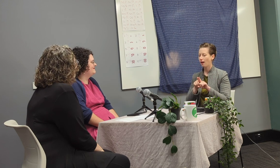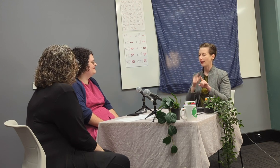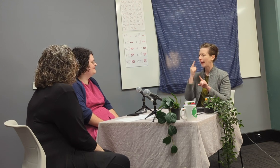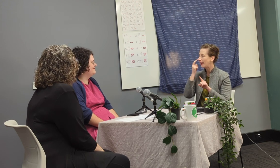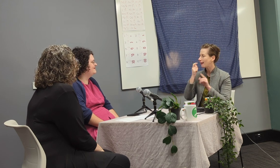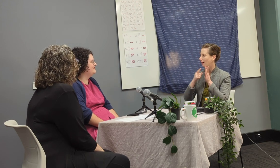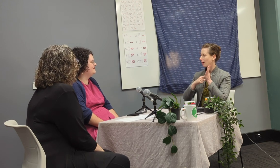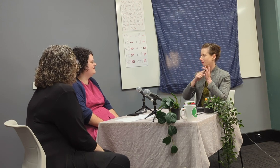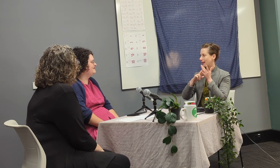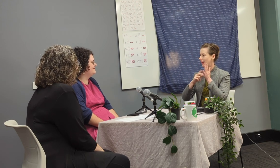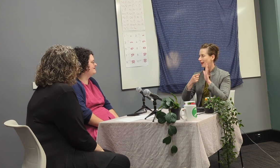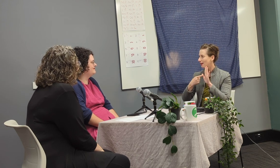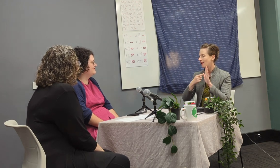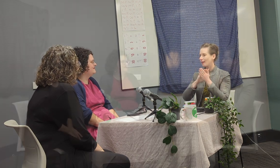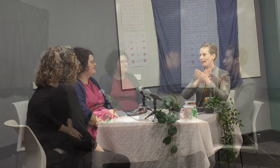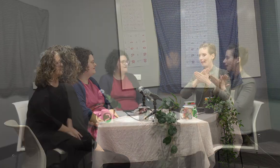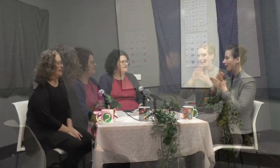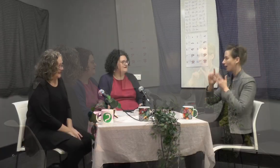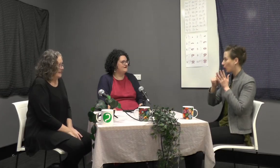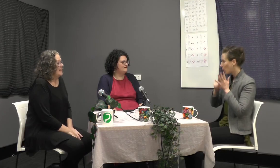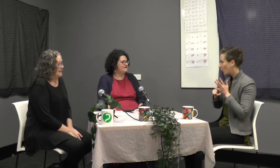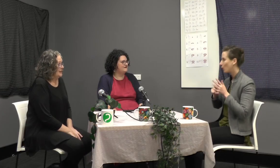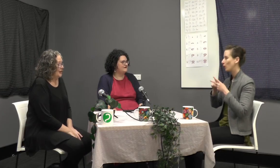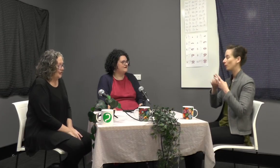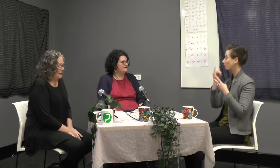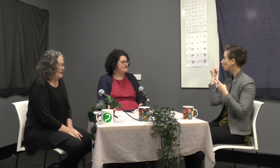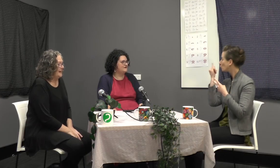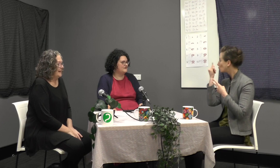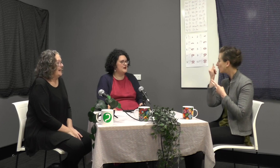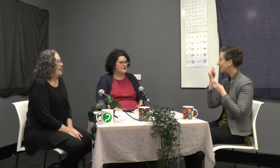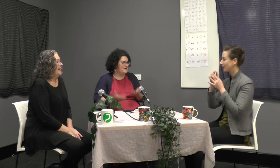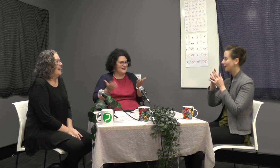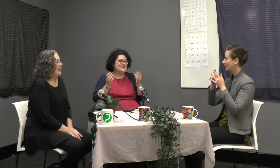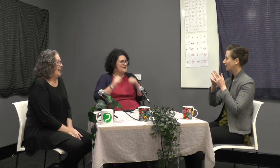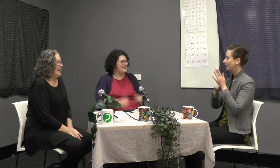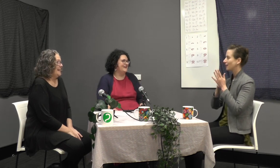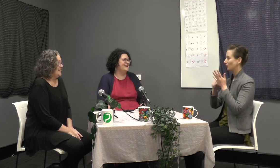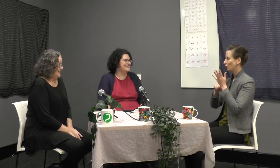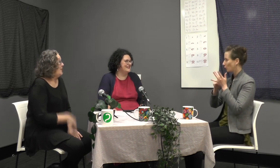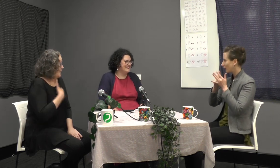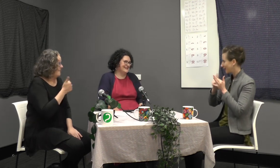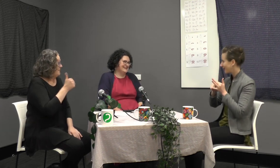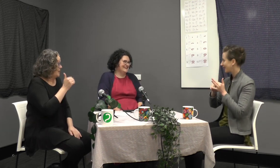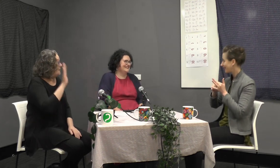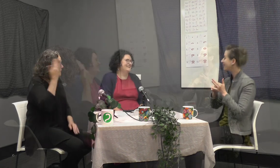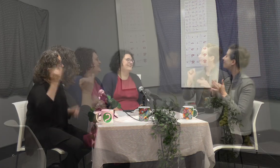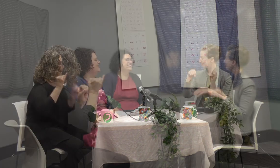People like Lina Hou – G: We’ve done an interview with Lina Hou, actually.